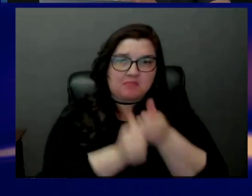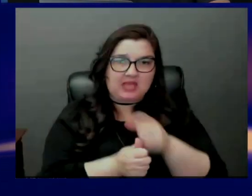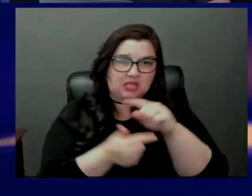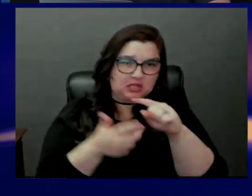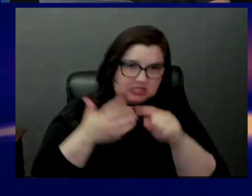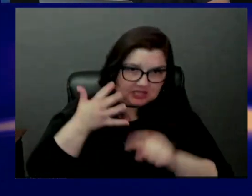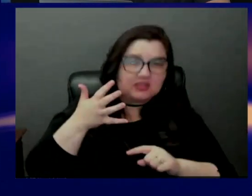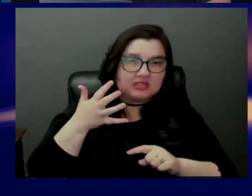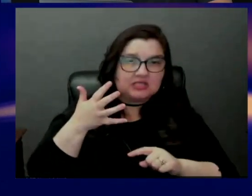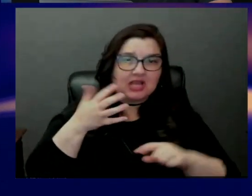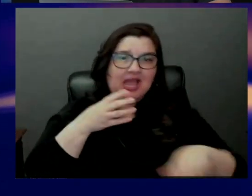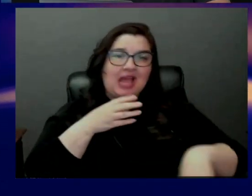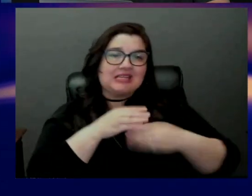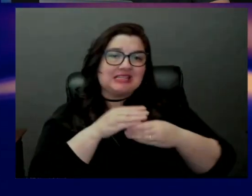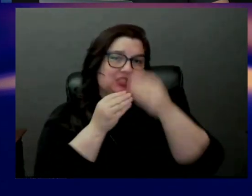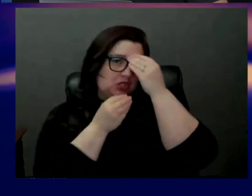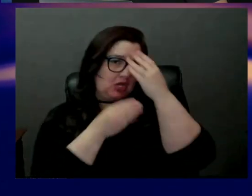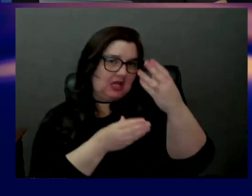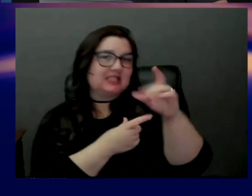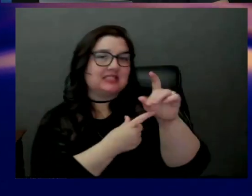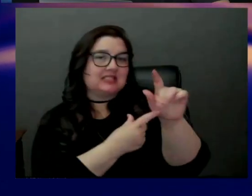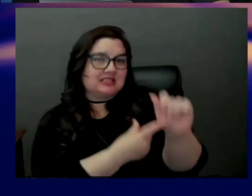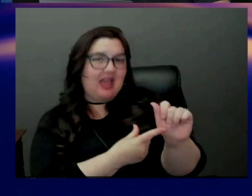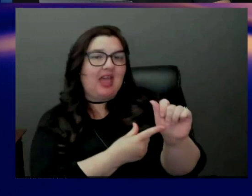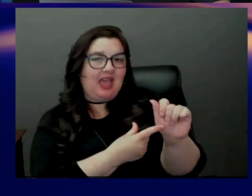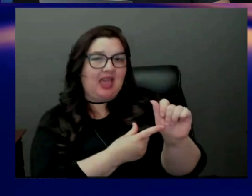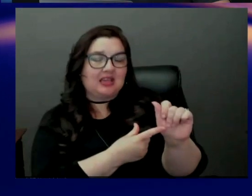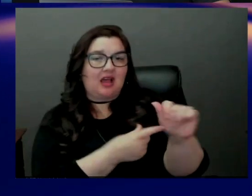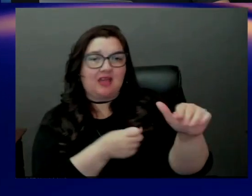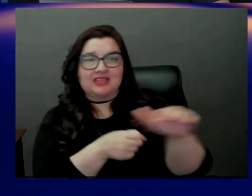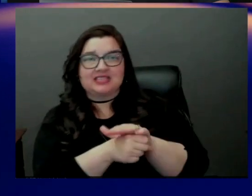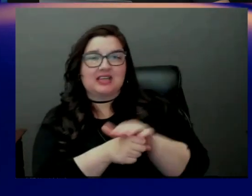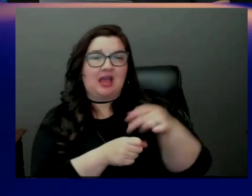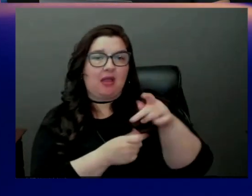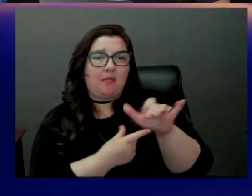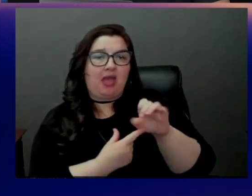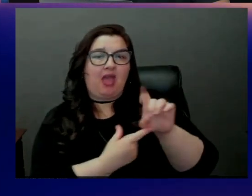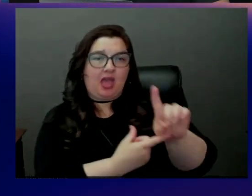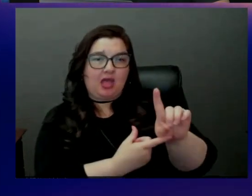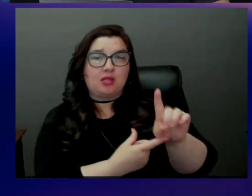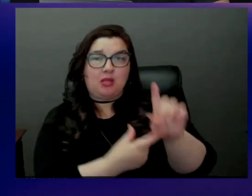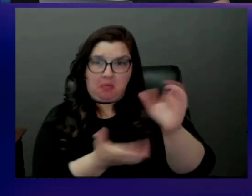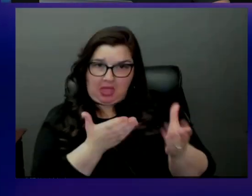So there's additional data that's here in the entire payload that could be useful in doing some further analysis as well.